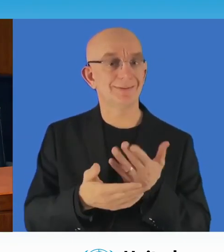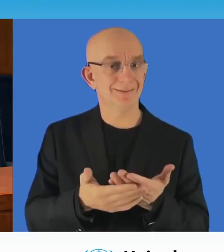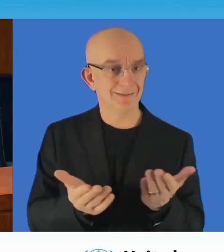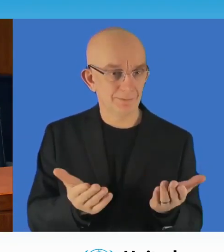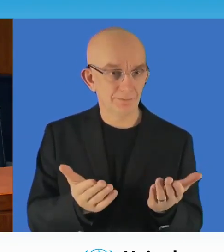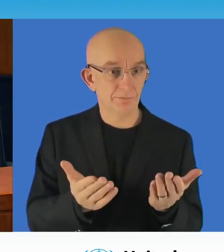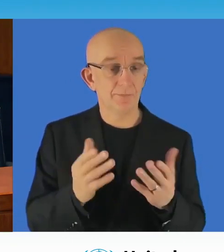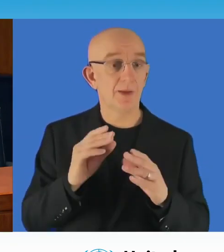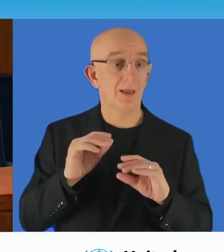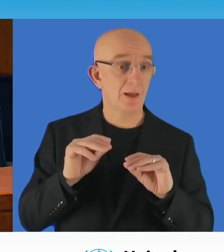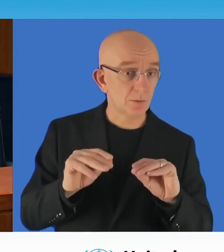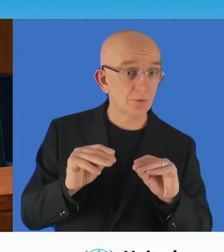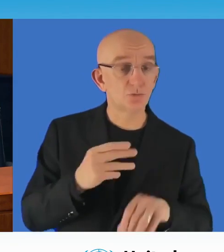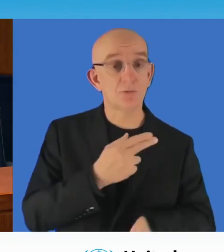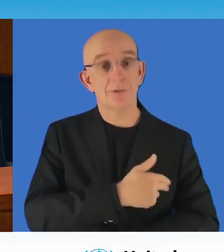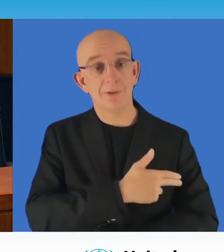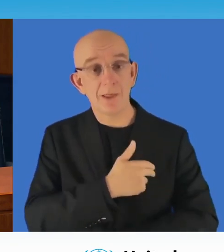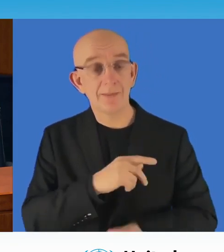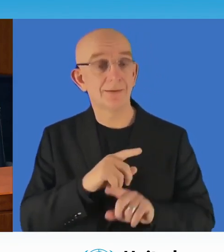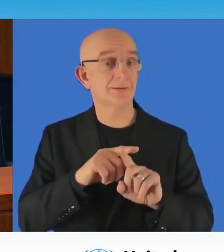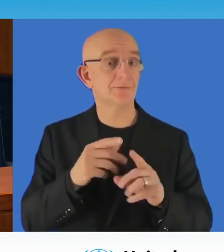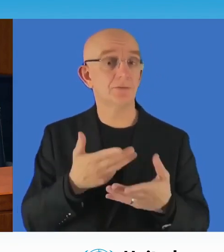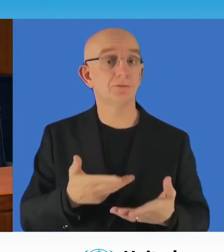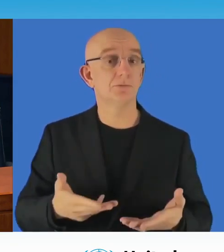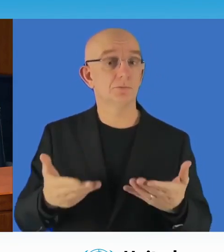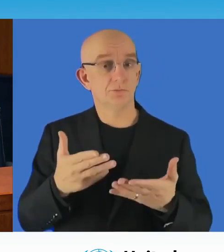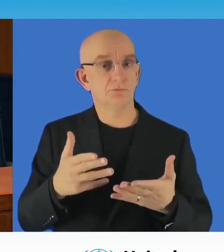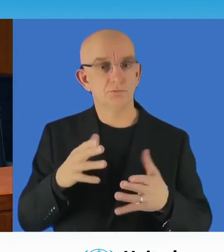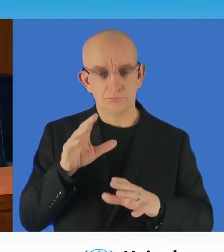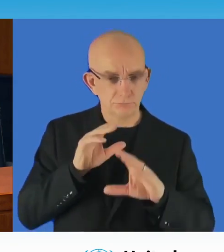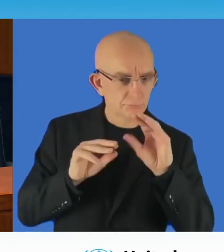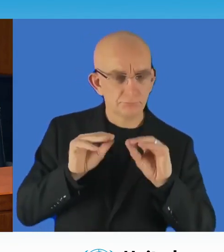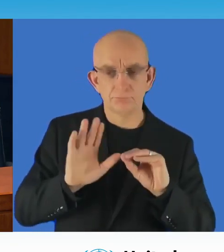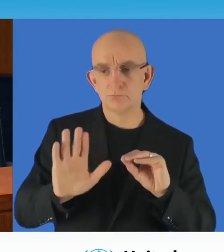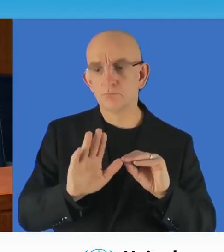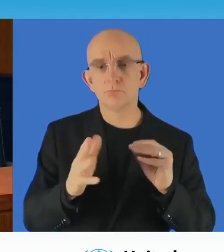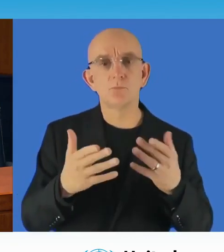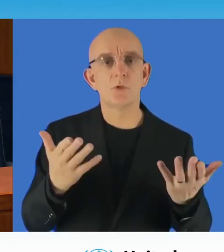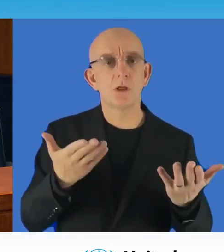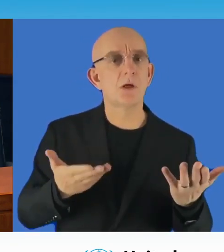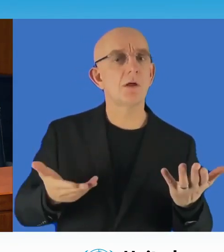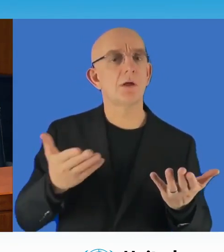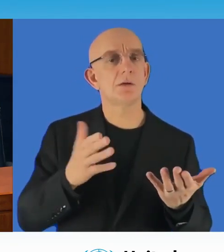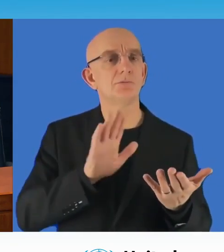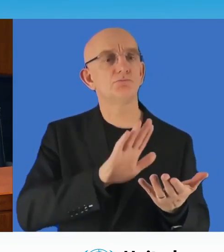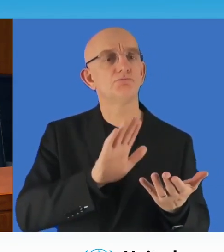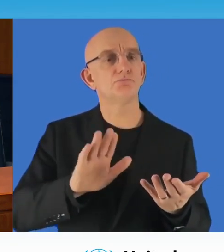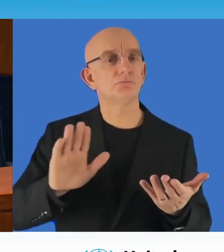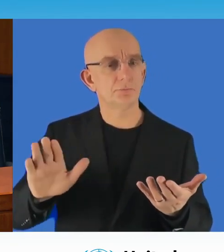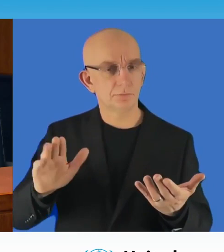own experience some challenges encounter including limited resources in both human and capital